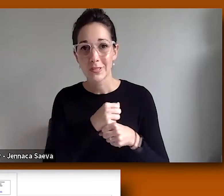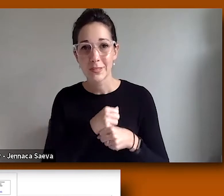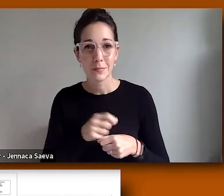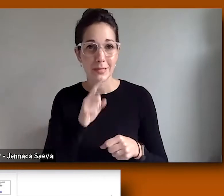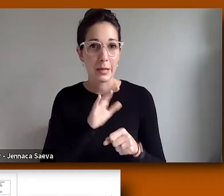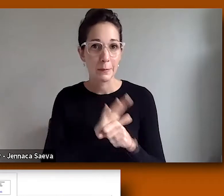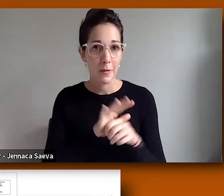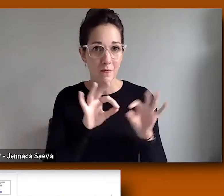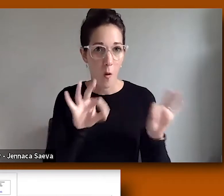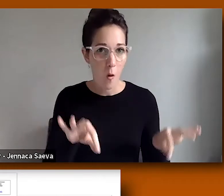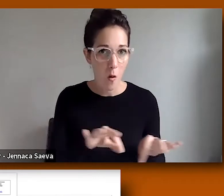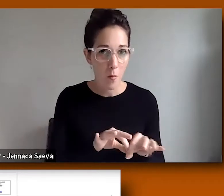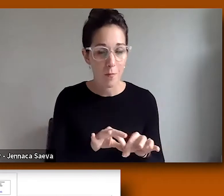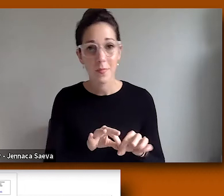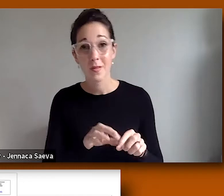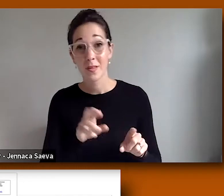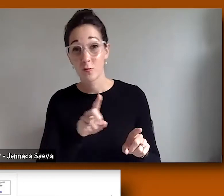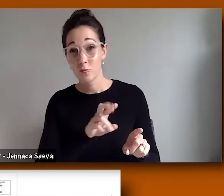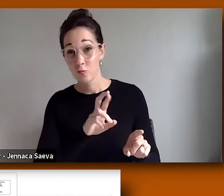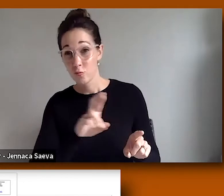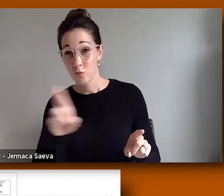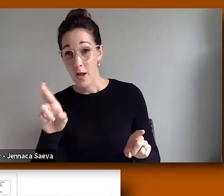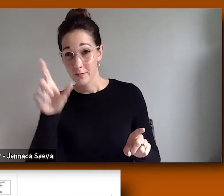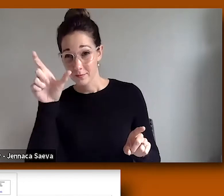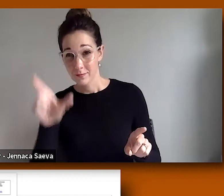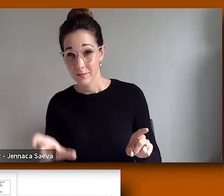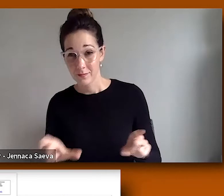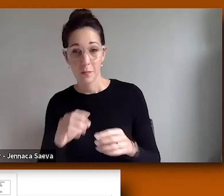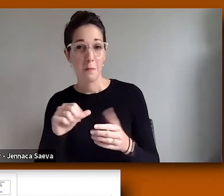and on the far right is page 5, the last one.